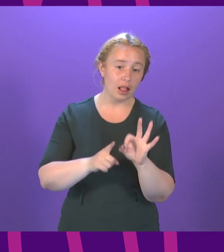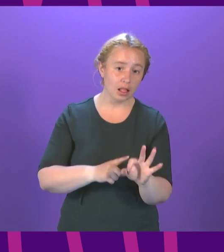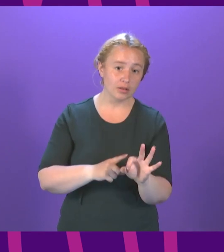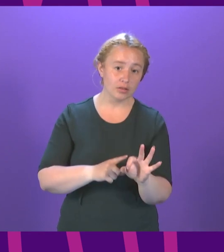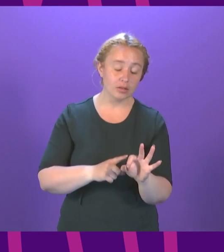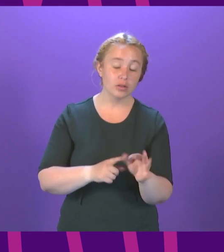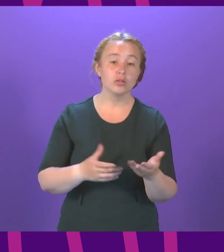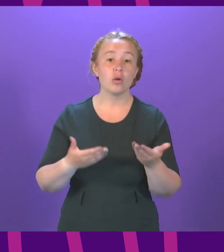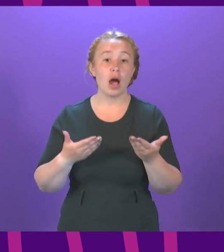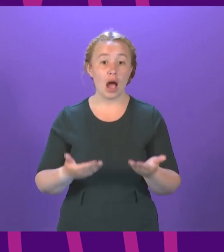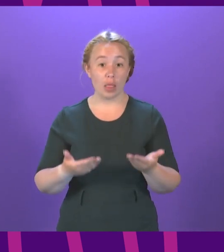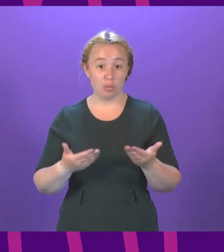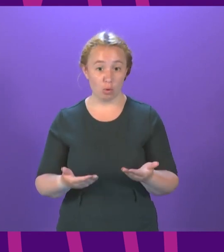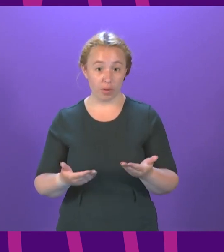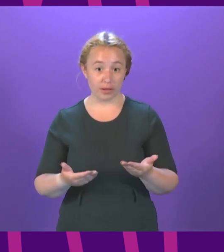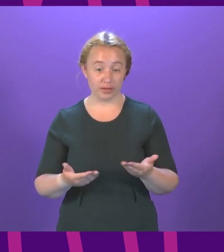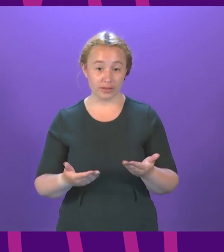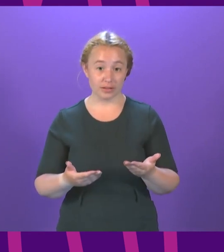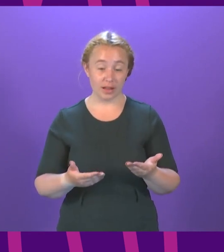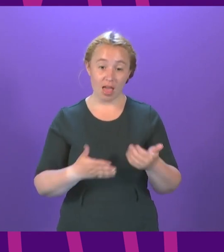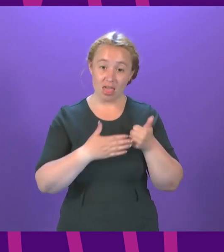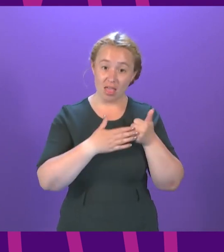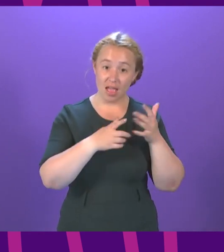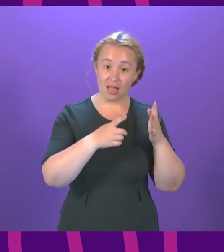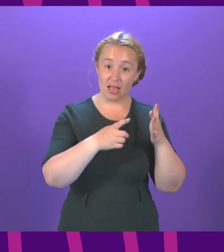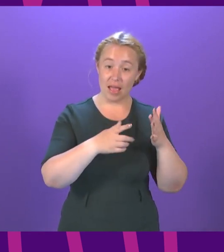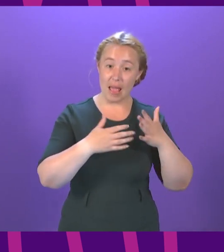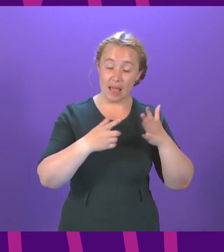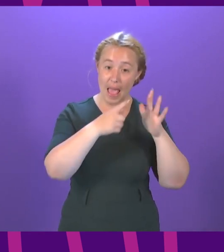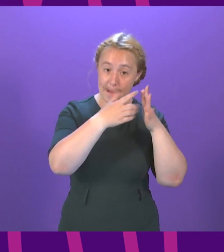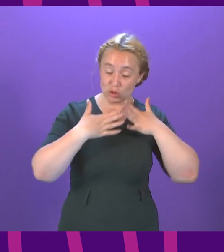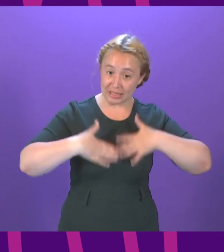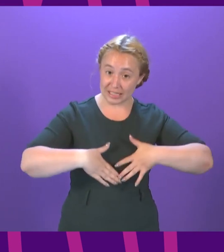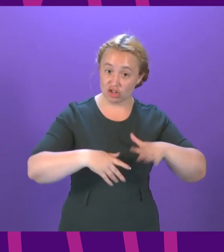the question. Although immunosuppressive therapies, such as certain cancer treatments,